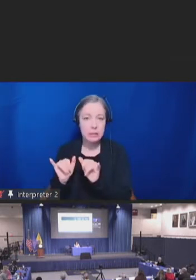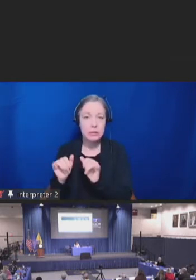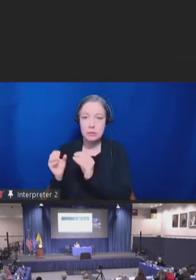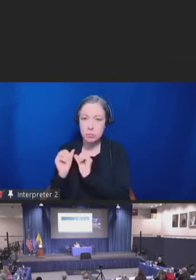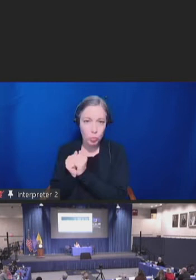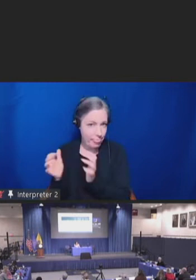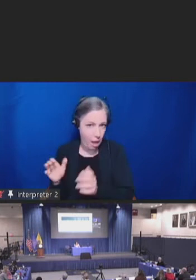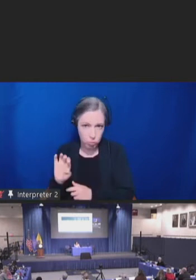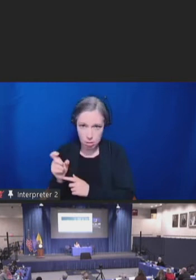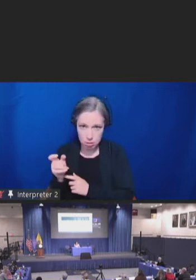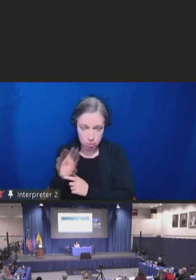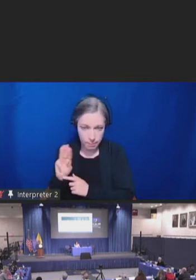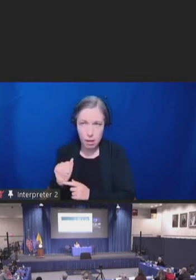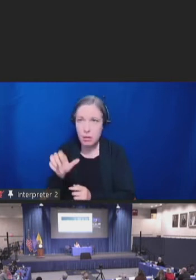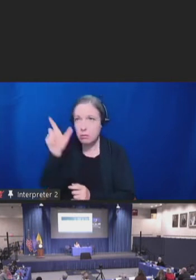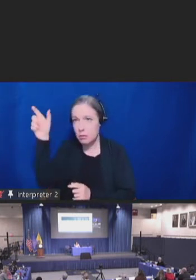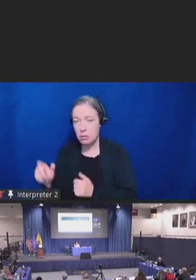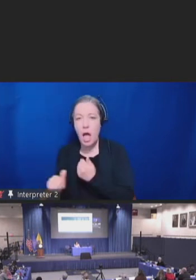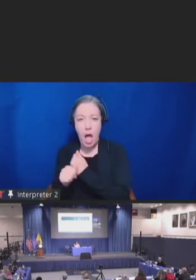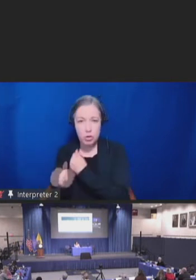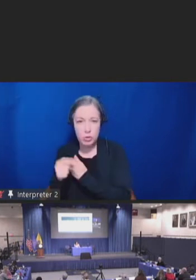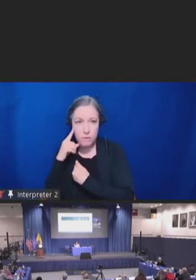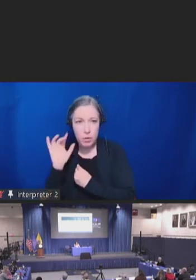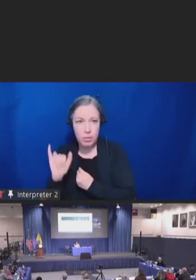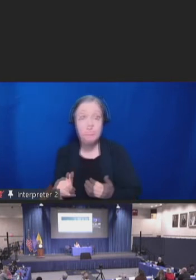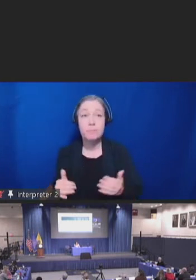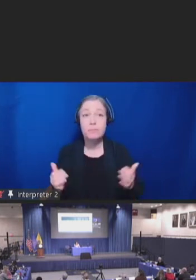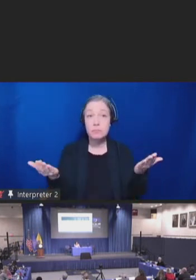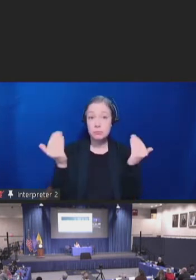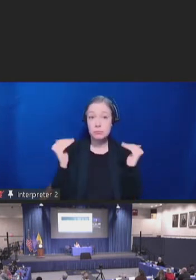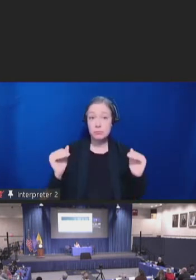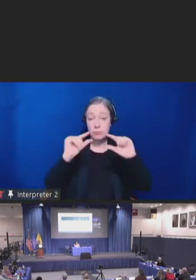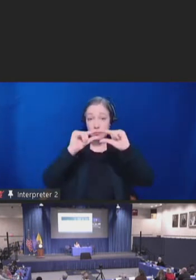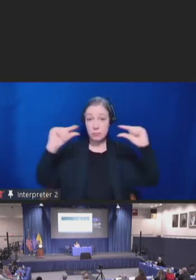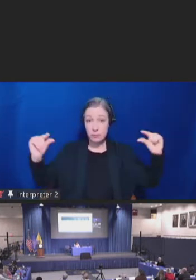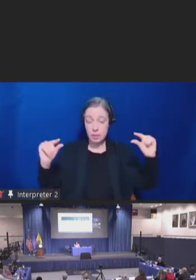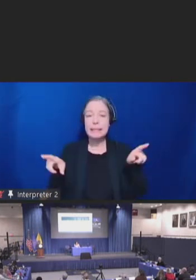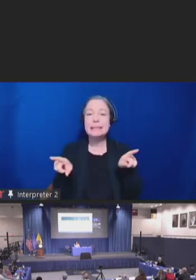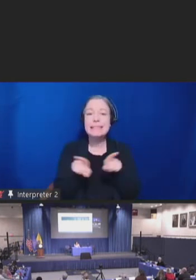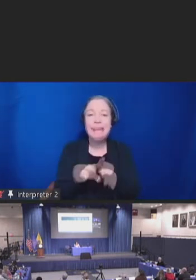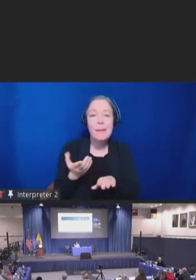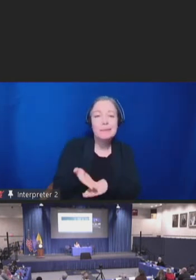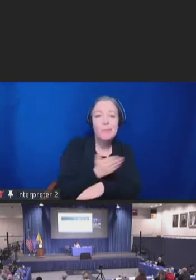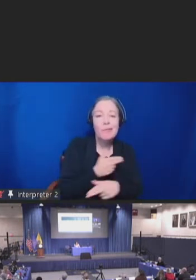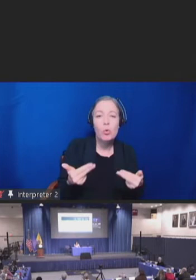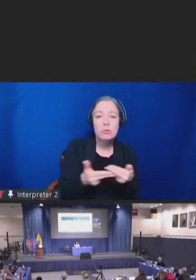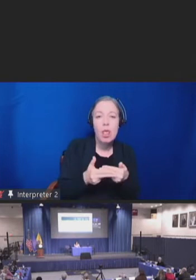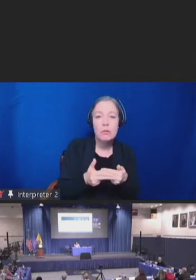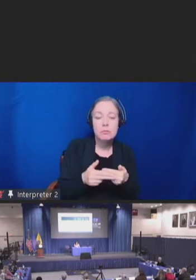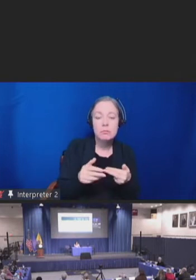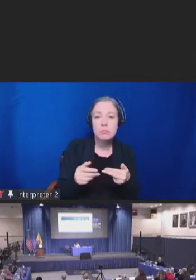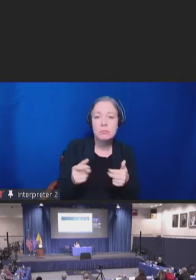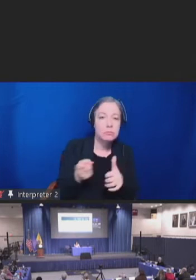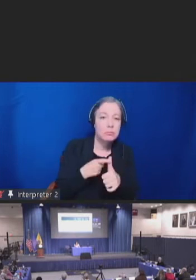So, the first row is the primary analyses, which are exactly the same as what was on the prior page. The next row is dichotomous aluminum.